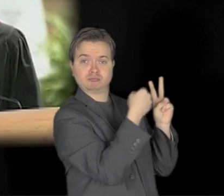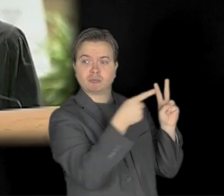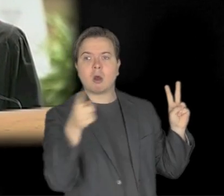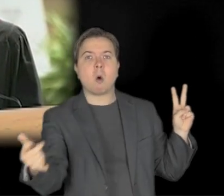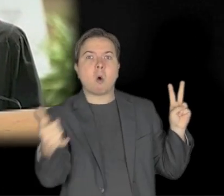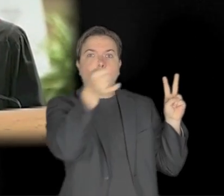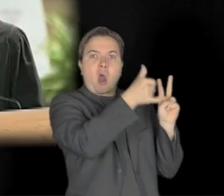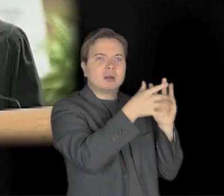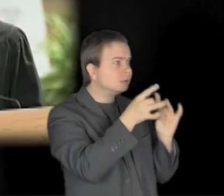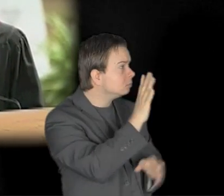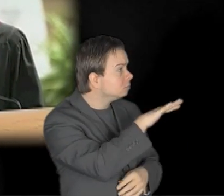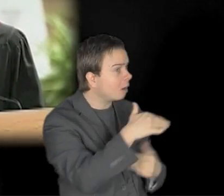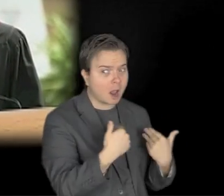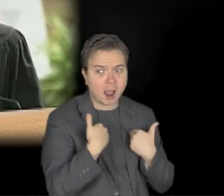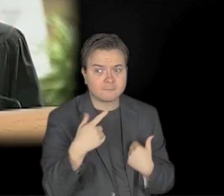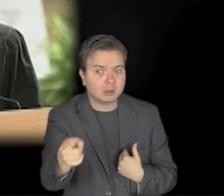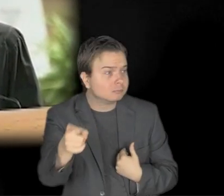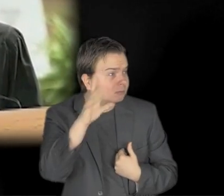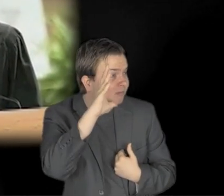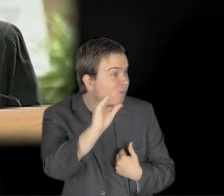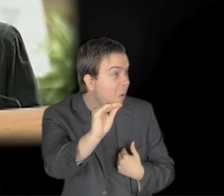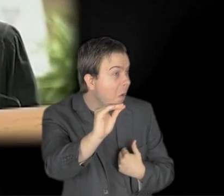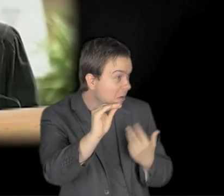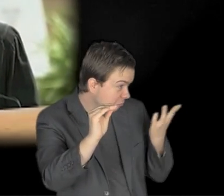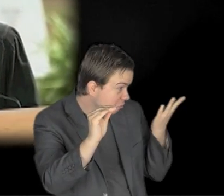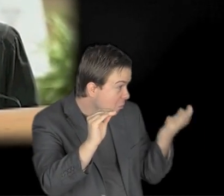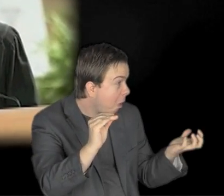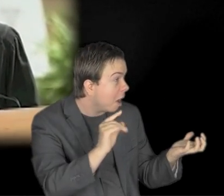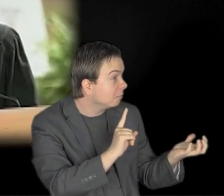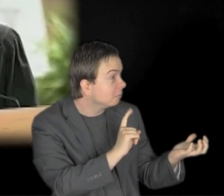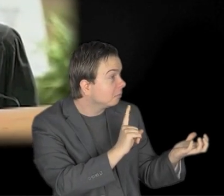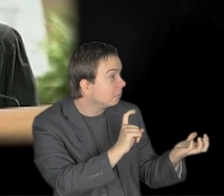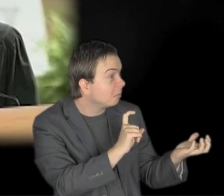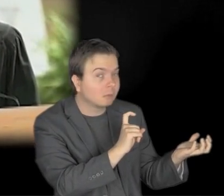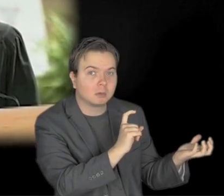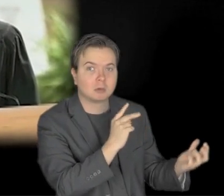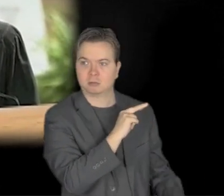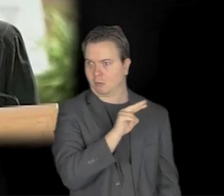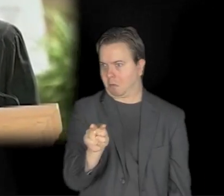"We have an unexpected baby boy; do you want him?"